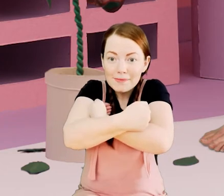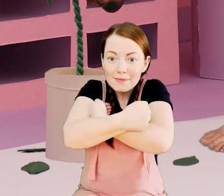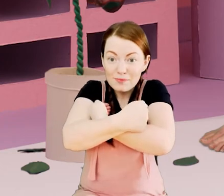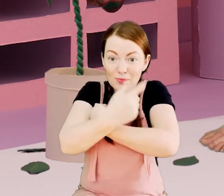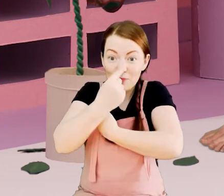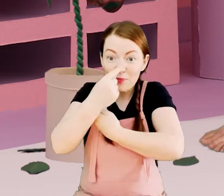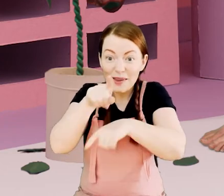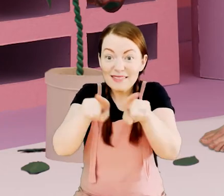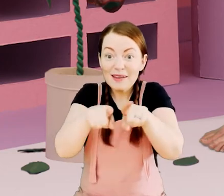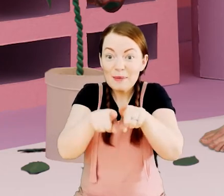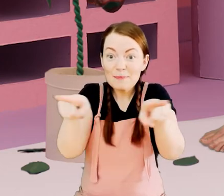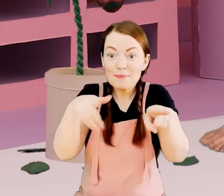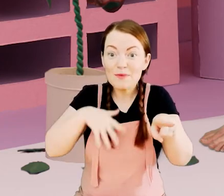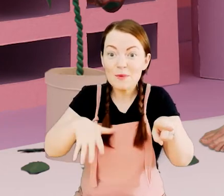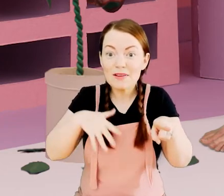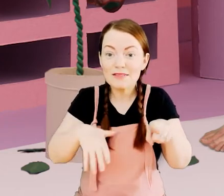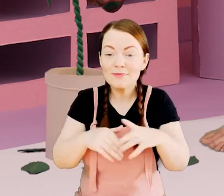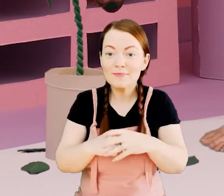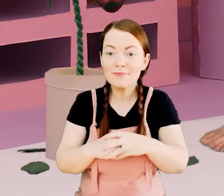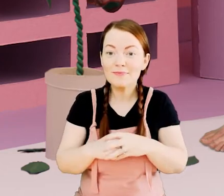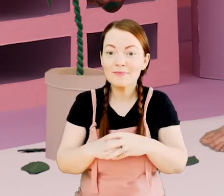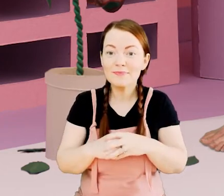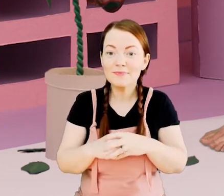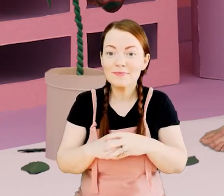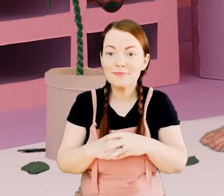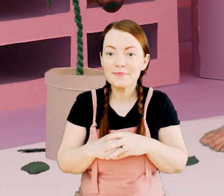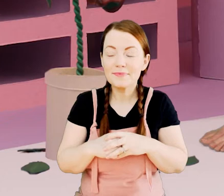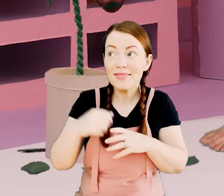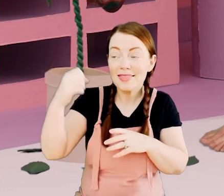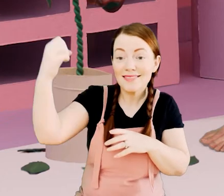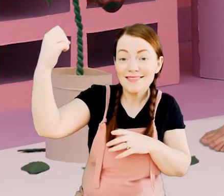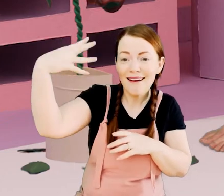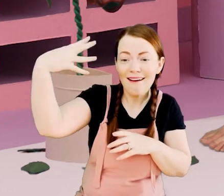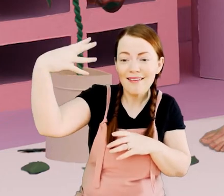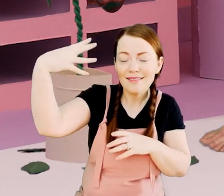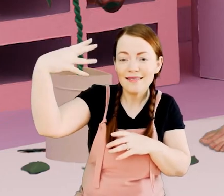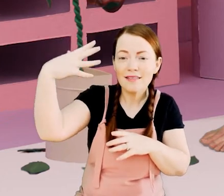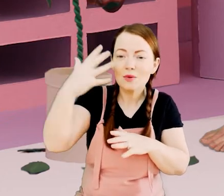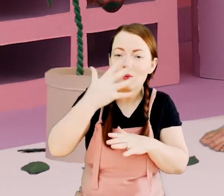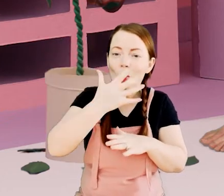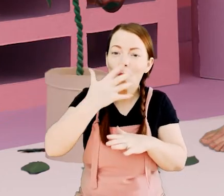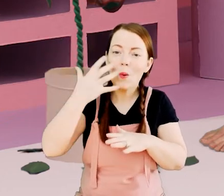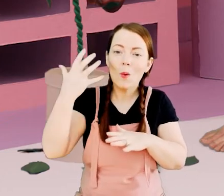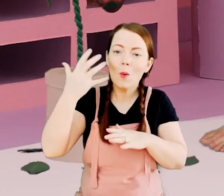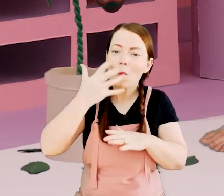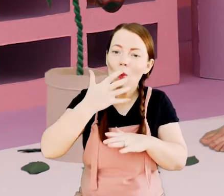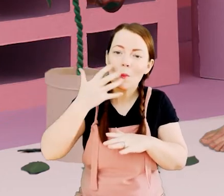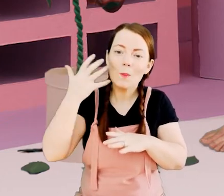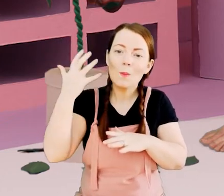You can squeeze in tight if you like. The sun through the window in here is warming me up...